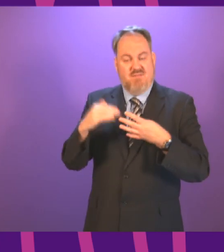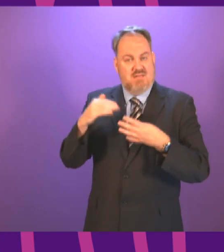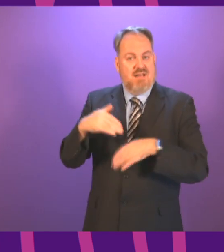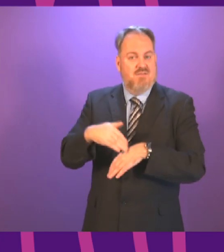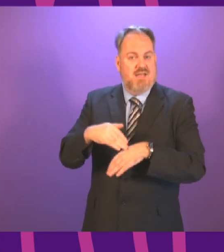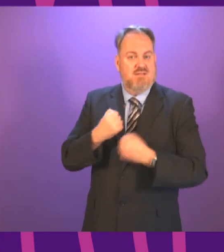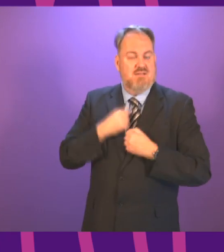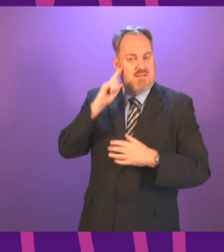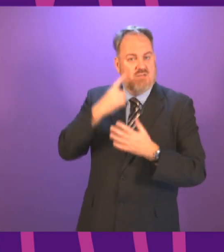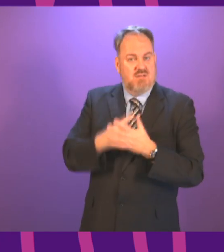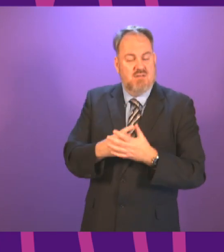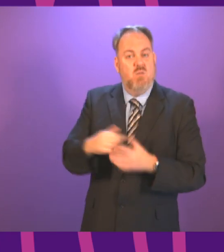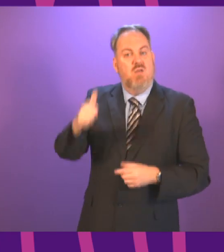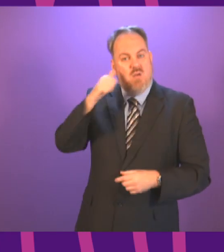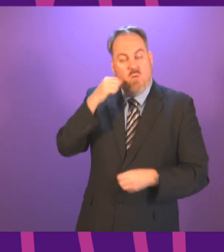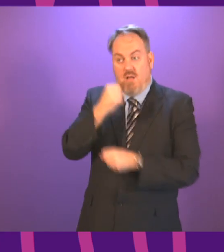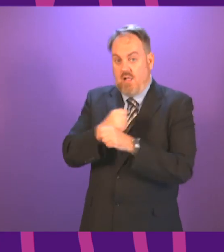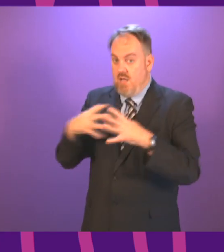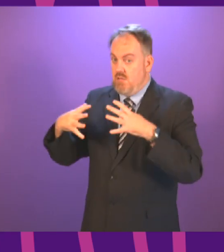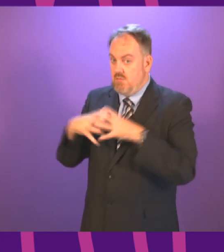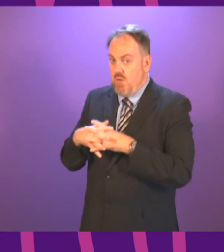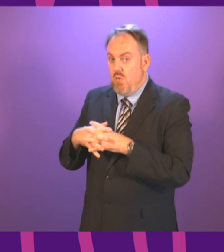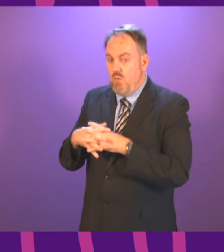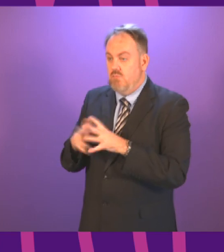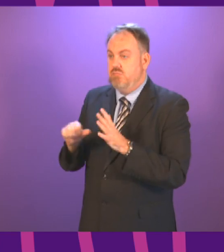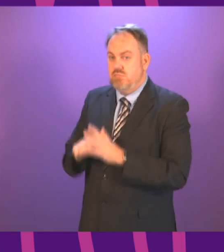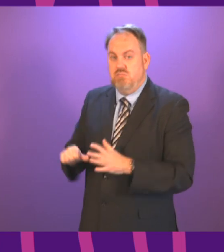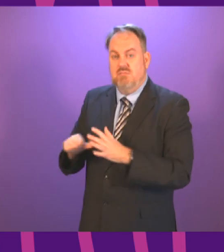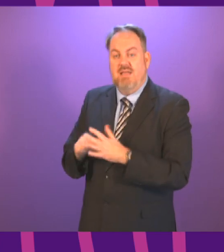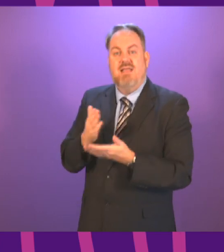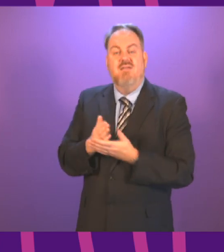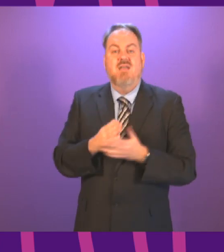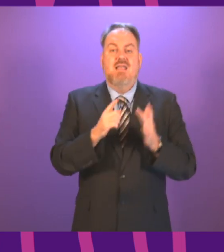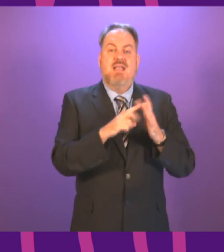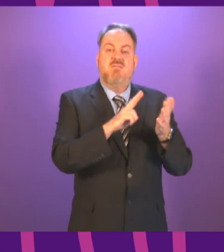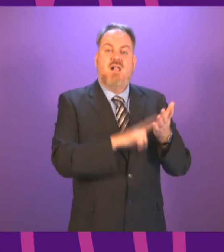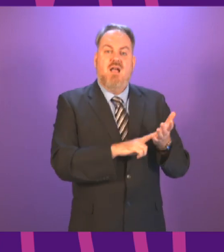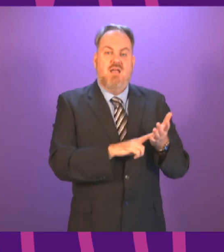incidental. Pressure on Glasgow hospitals means that, if we eased up in Inverclyde,